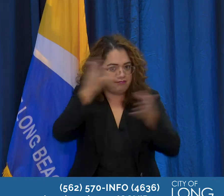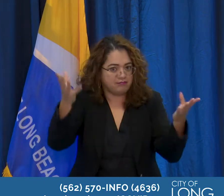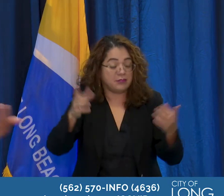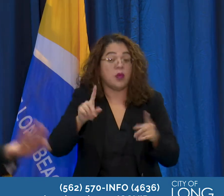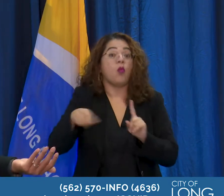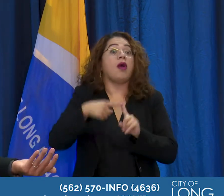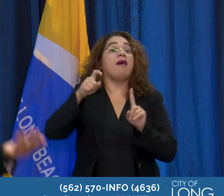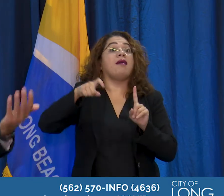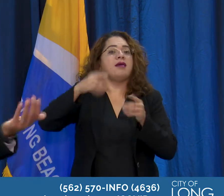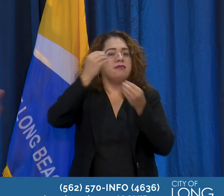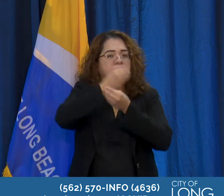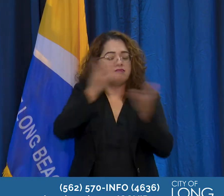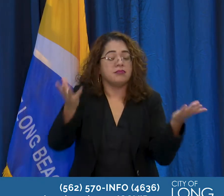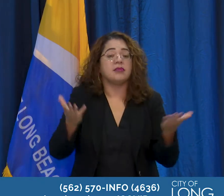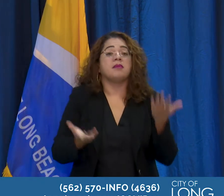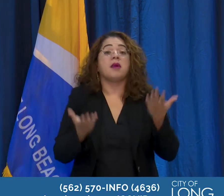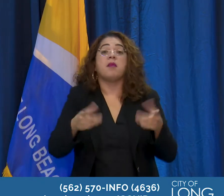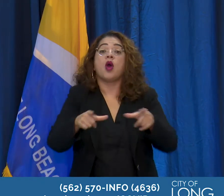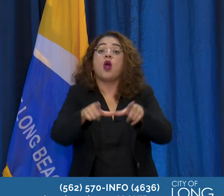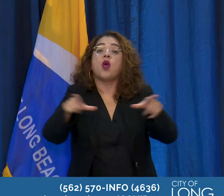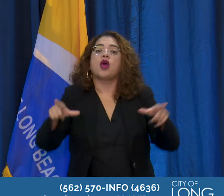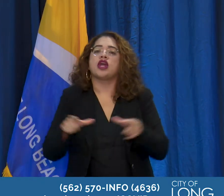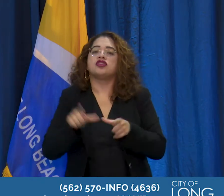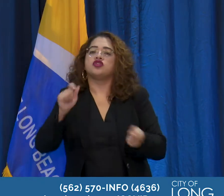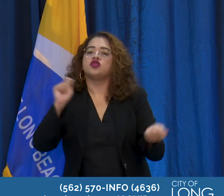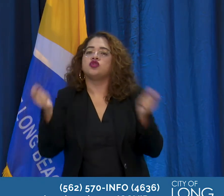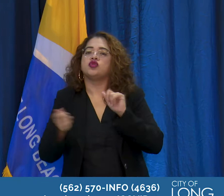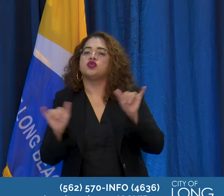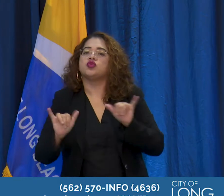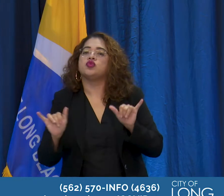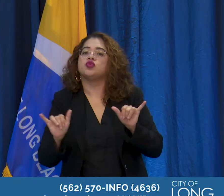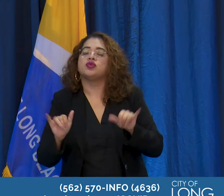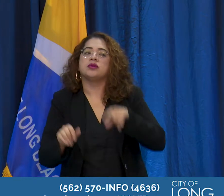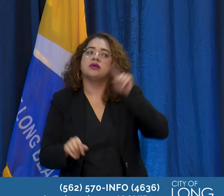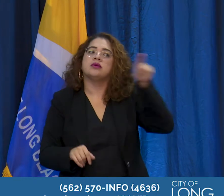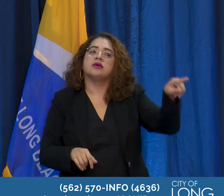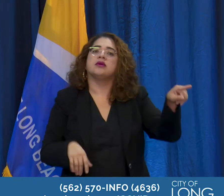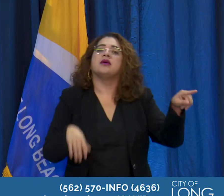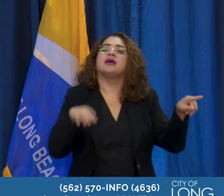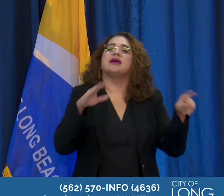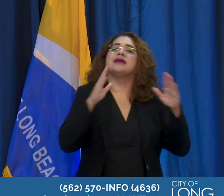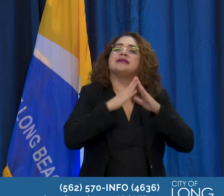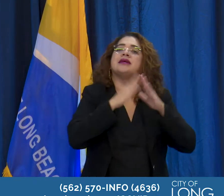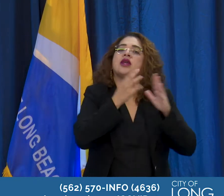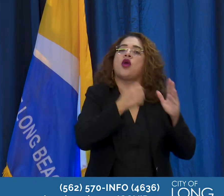like we did yesterday with the mobile testing center outside of City Hall. So thank you.